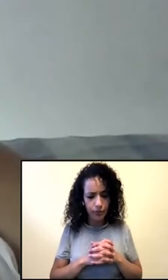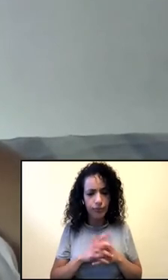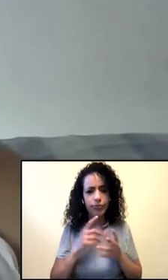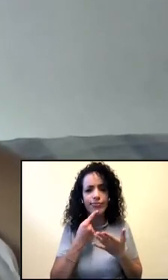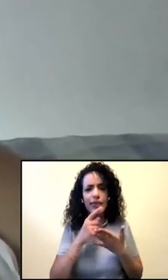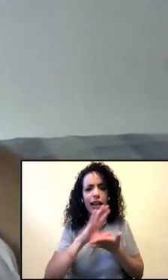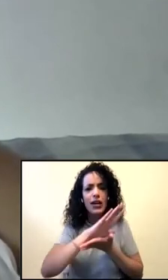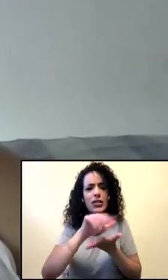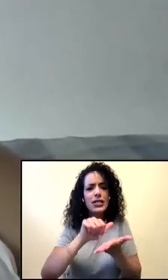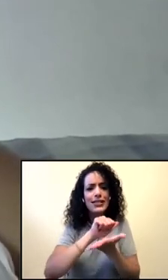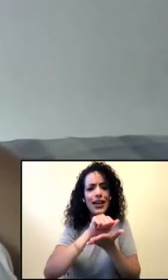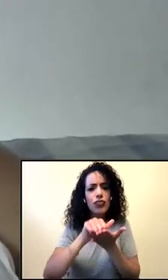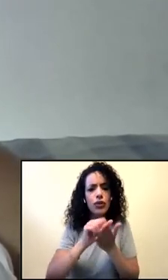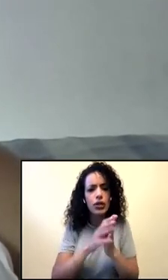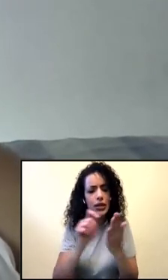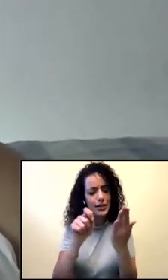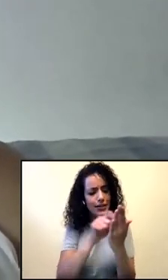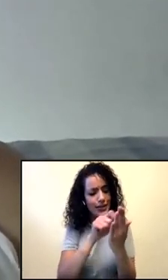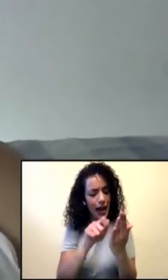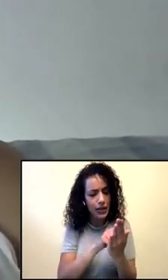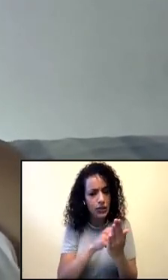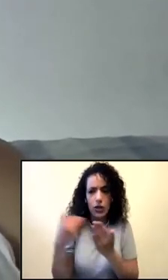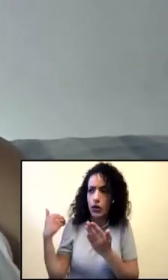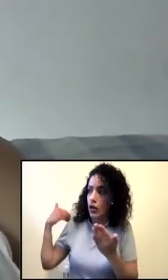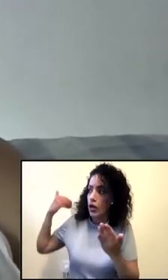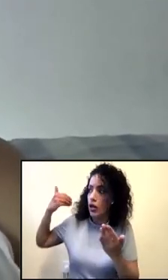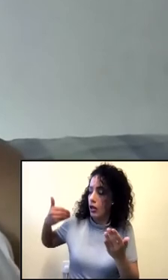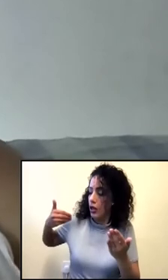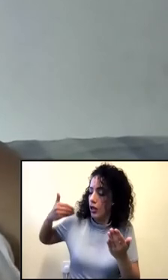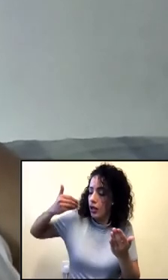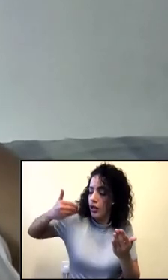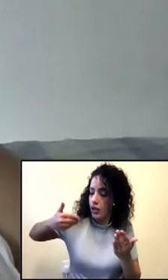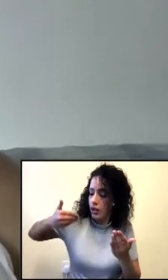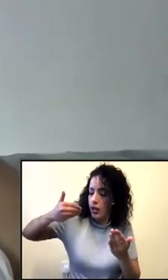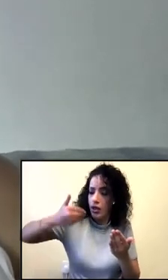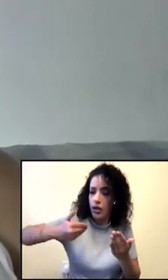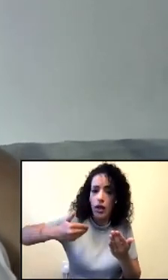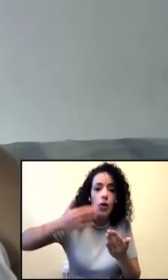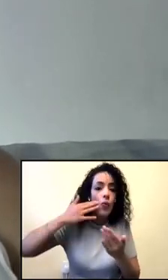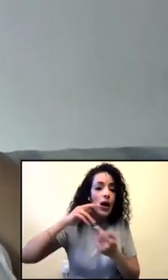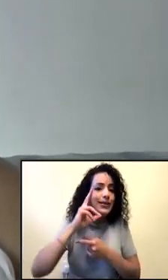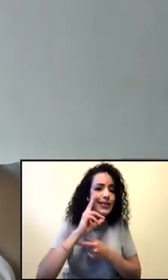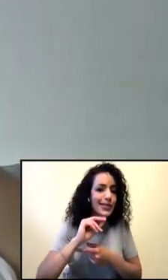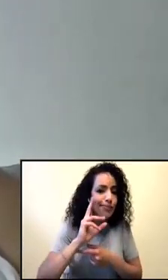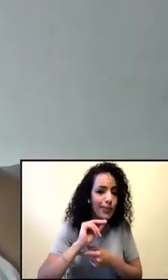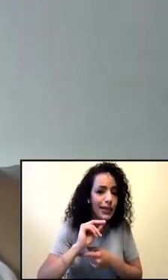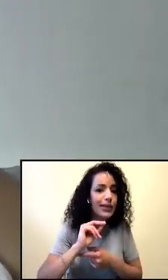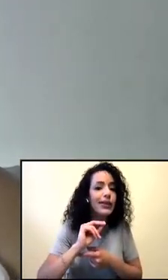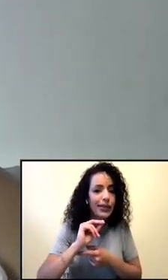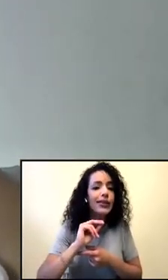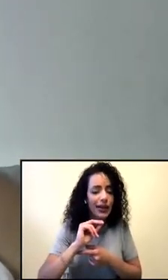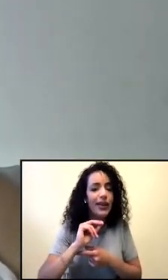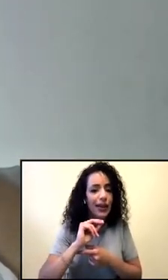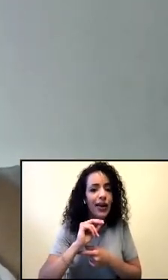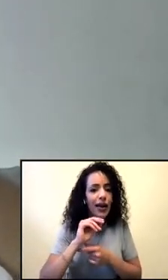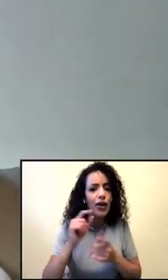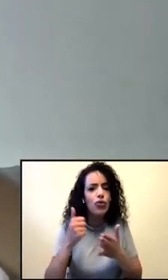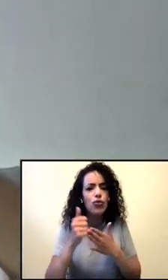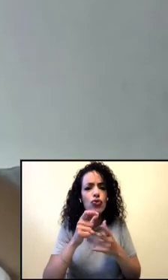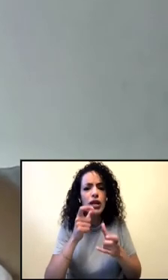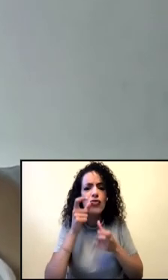it's really passed down through oral methods. And it's often chanted and it's often sung,